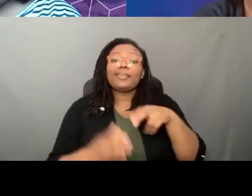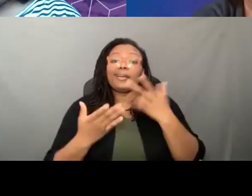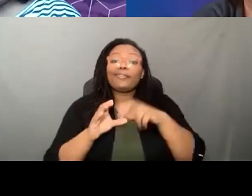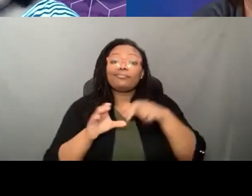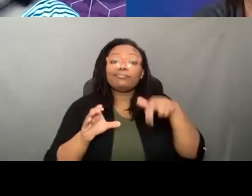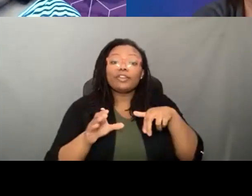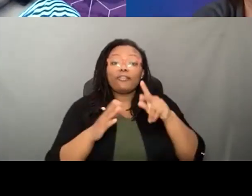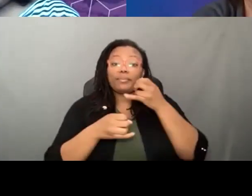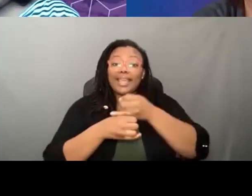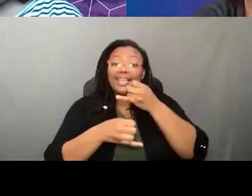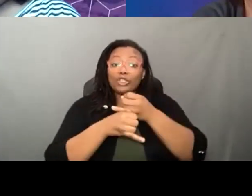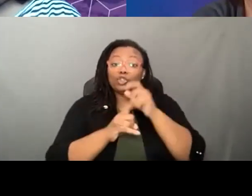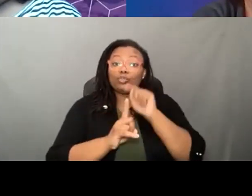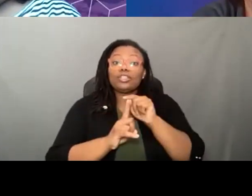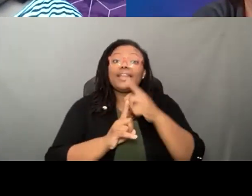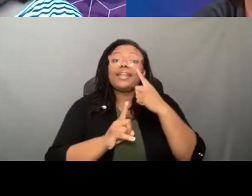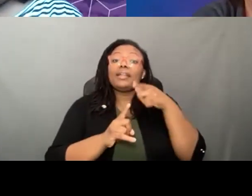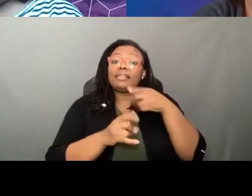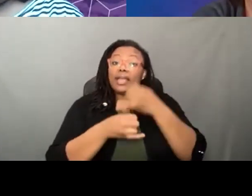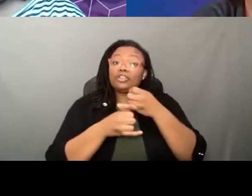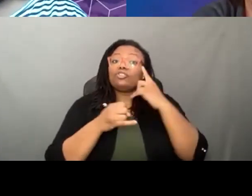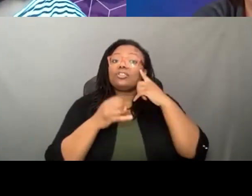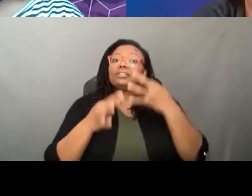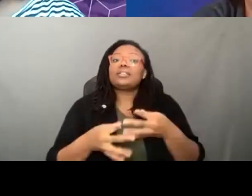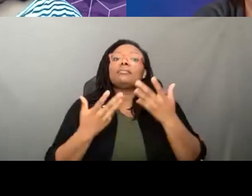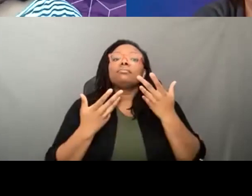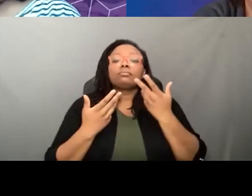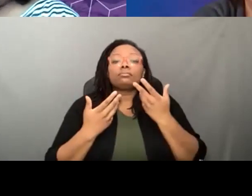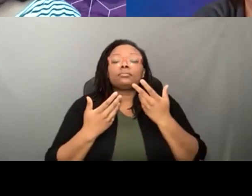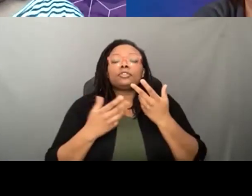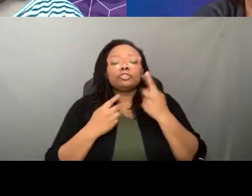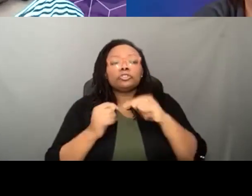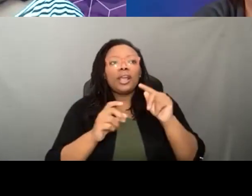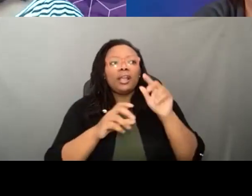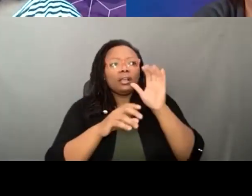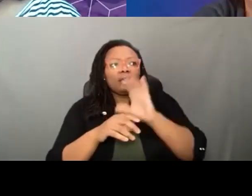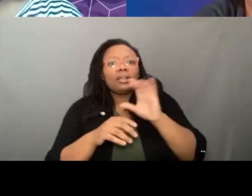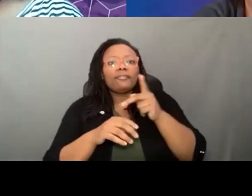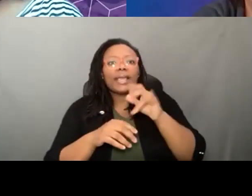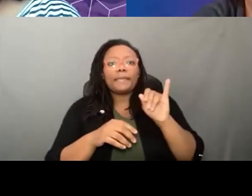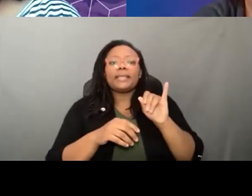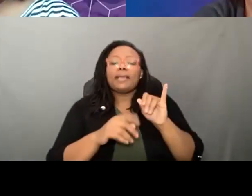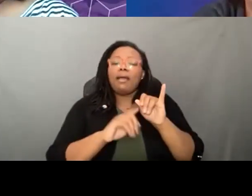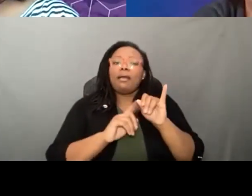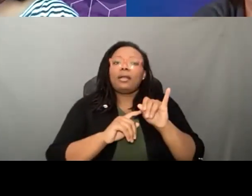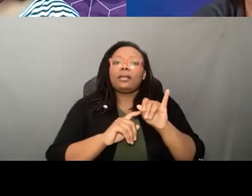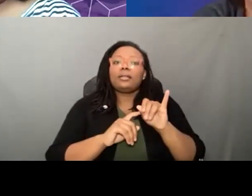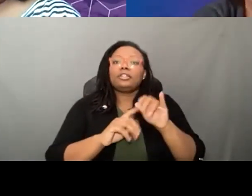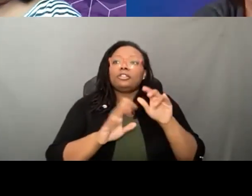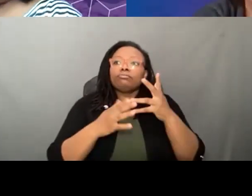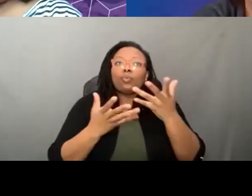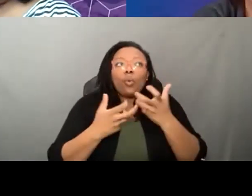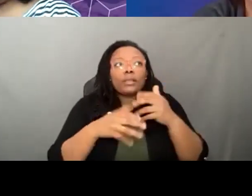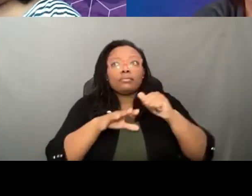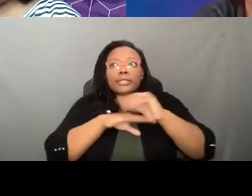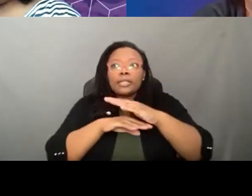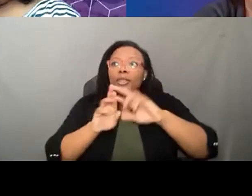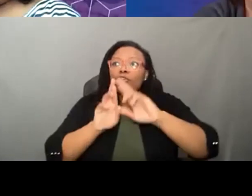The institution has made -- has exhausted its efforts to get that PI to submit the report.